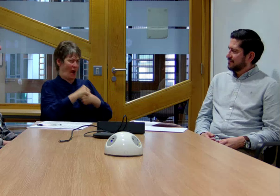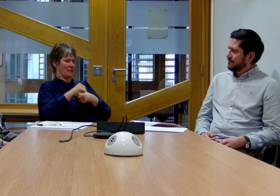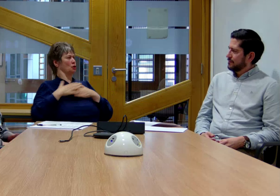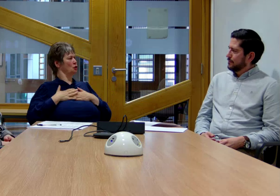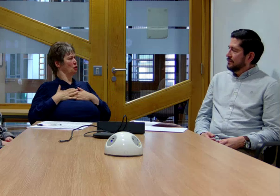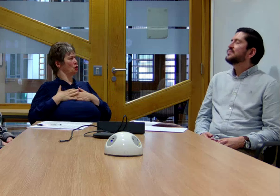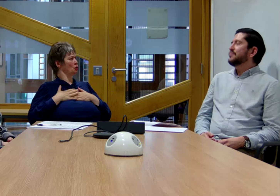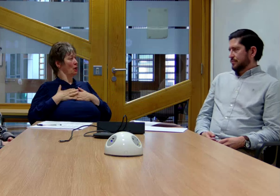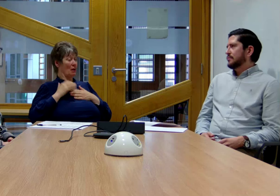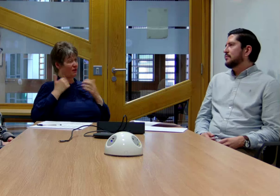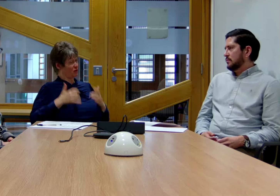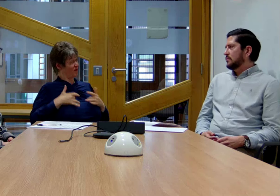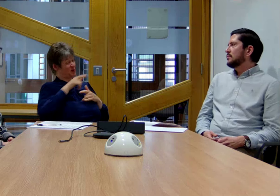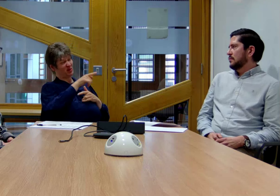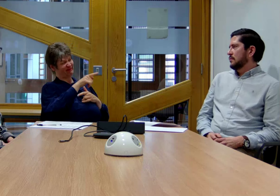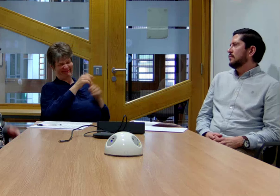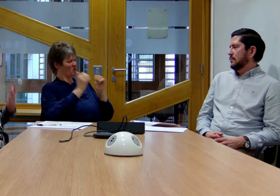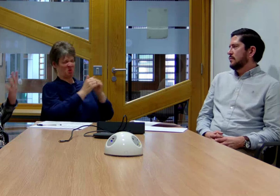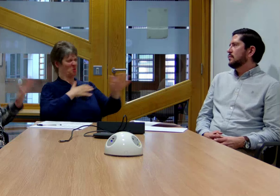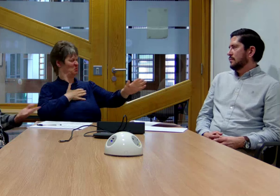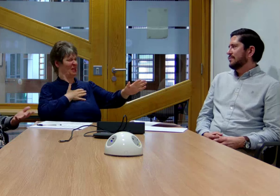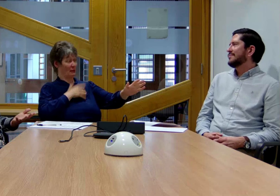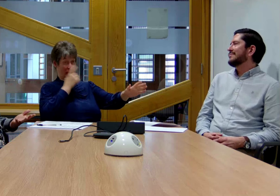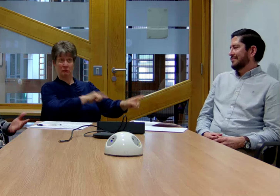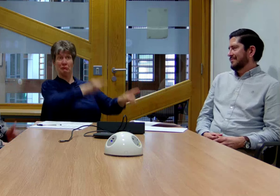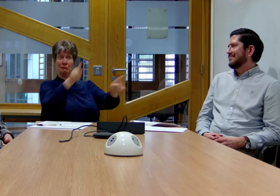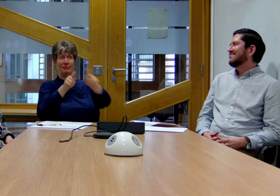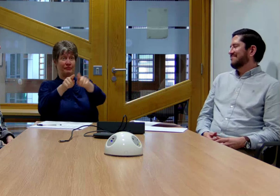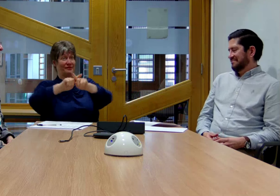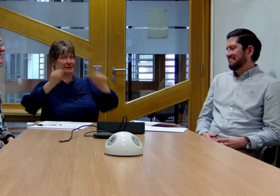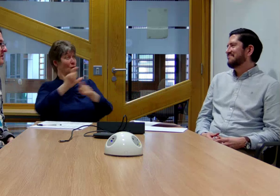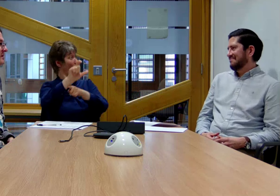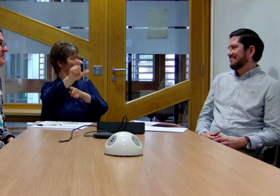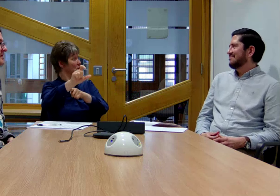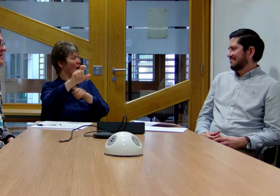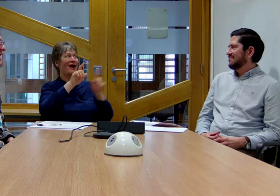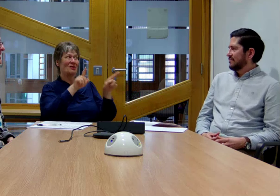for you personally, and if that doesn't work do another course. And like you said, Mark,